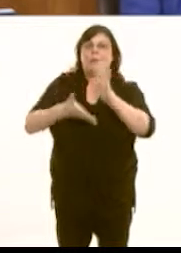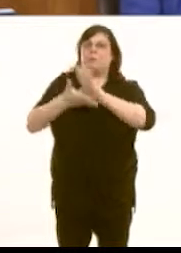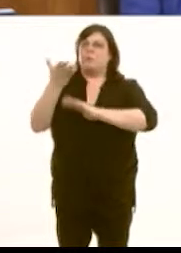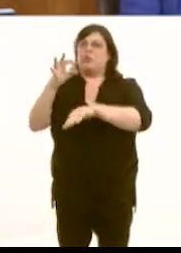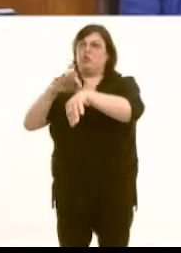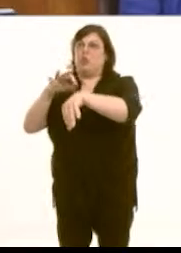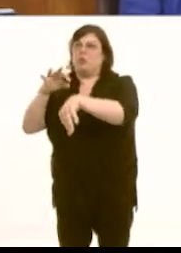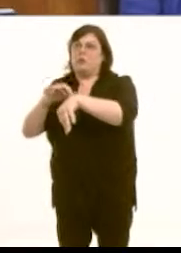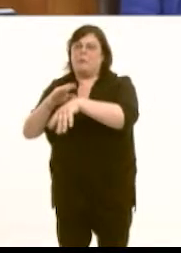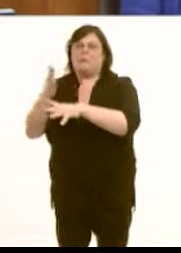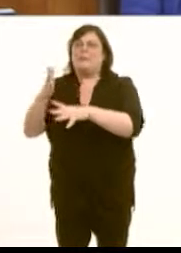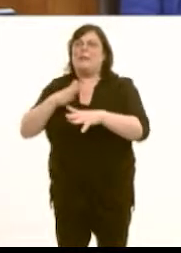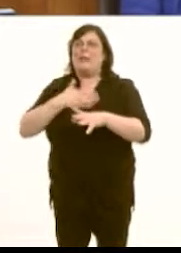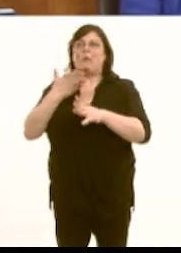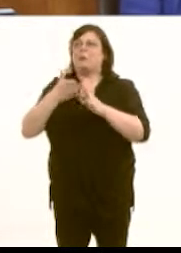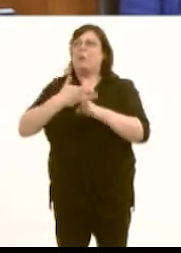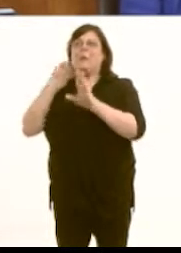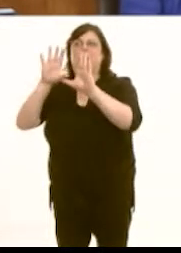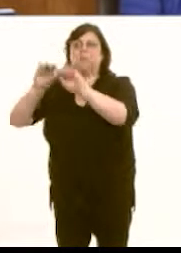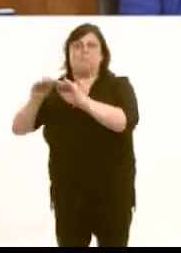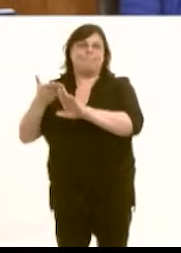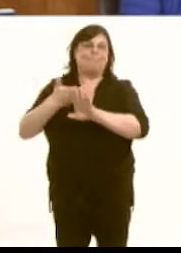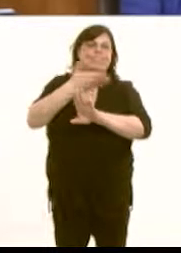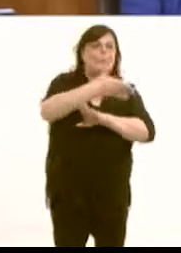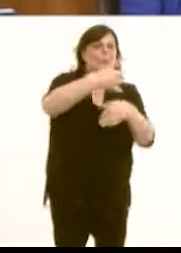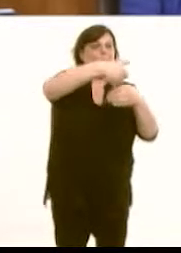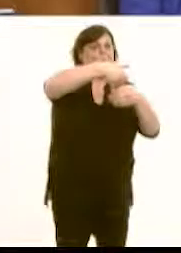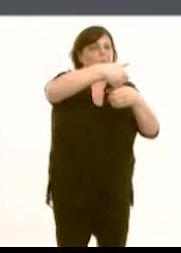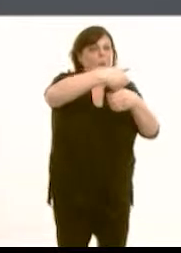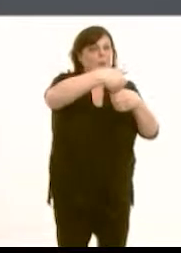need to be done by a GP, releasing GPs then to deal with more serious cases.